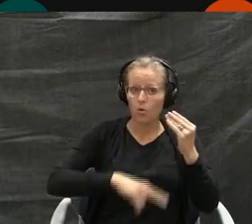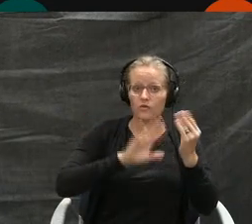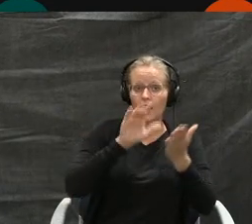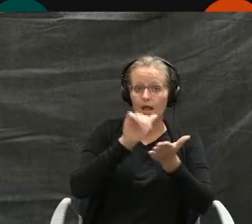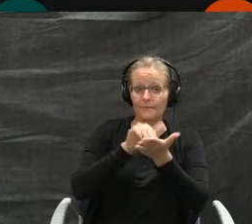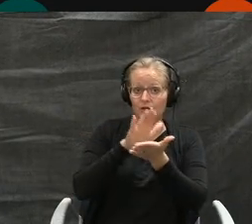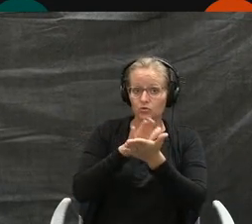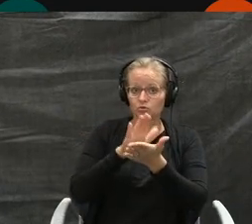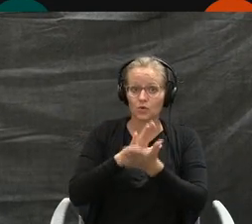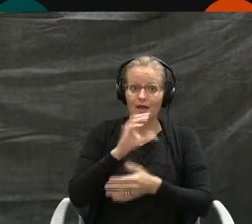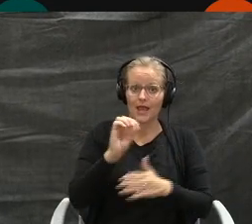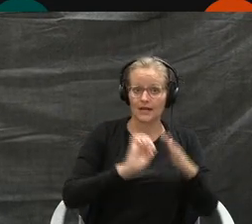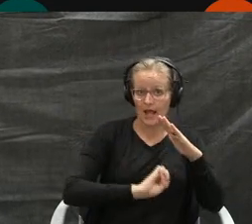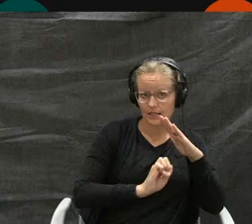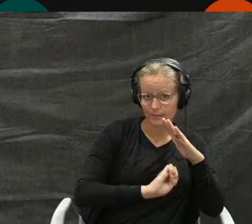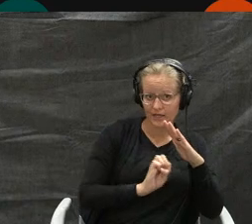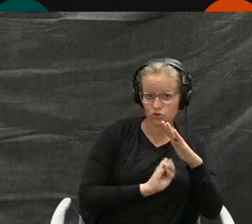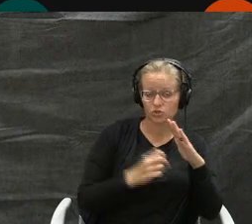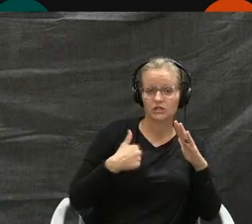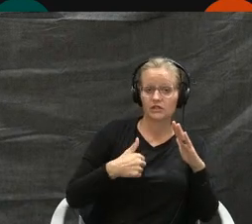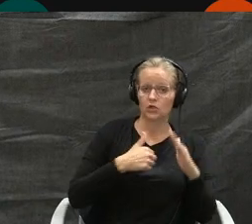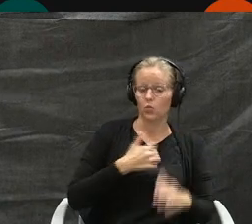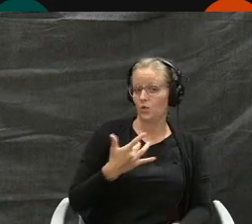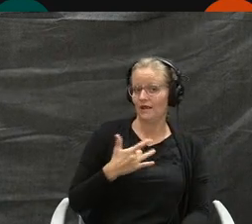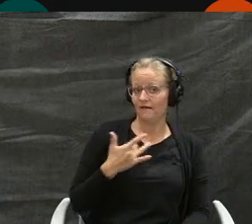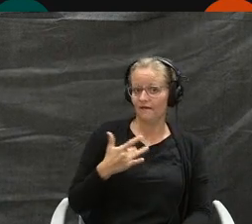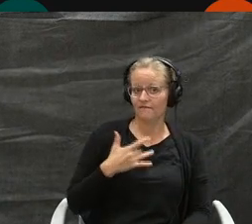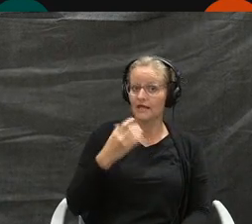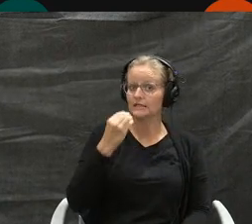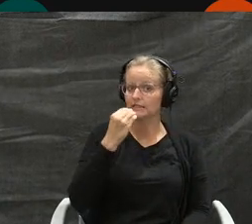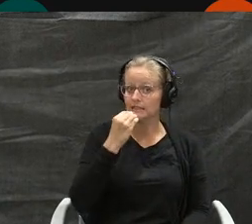the Elementary. We felt that eating lunch in the classroom